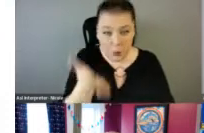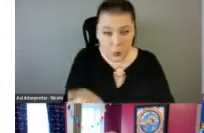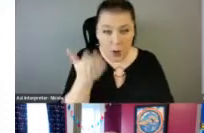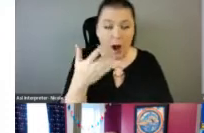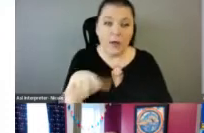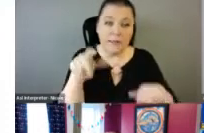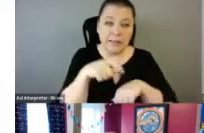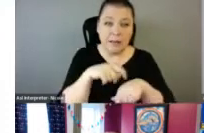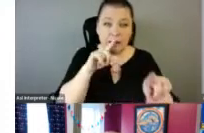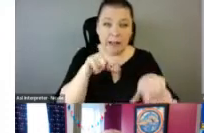that if you're if you're able.